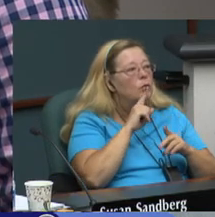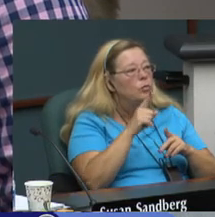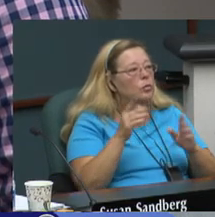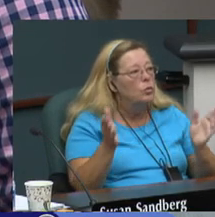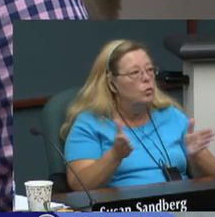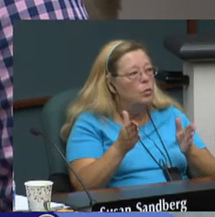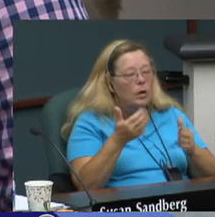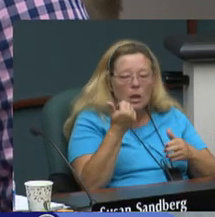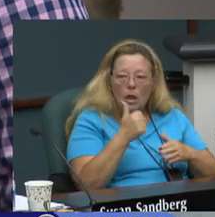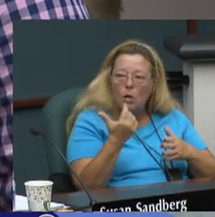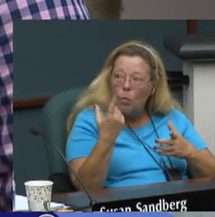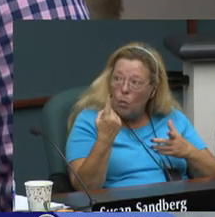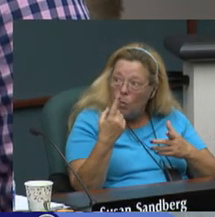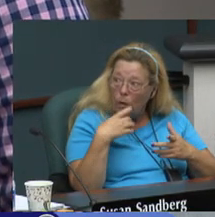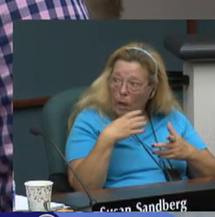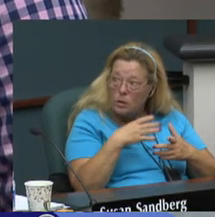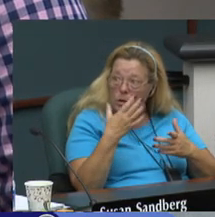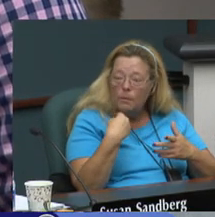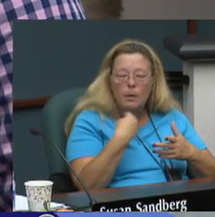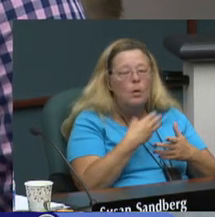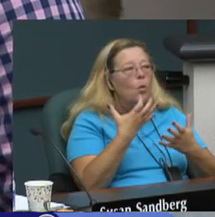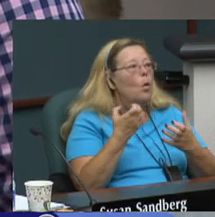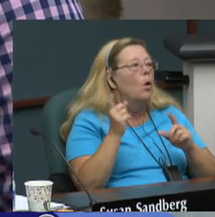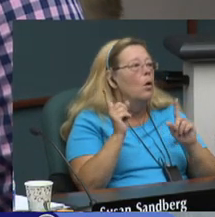that wish to attend and sponsored environmental Commission amendments to